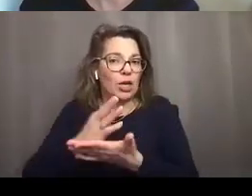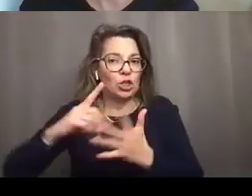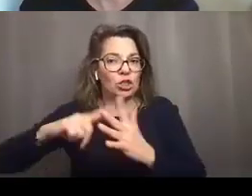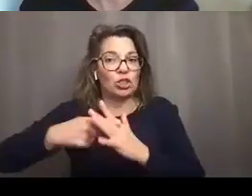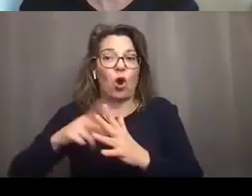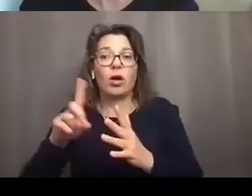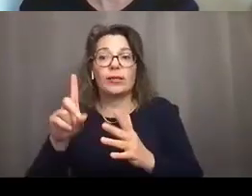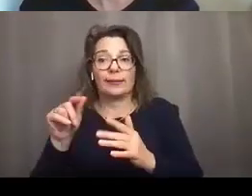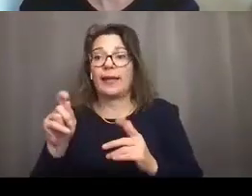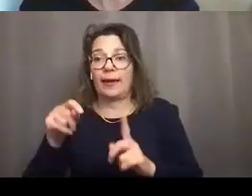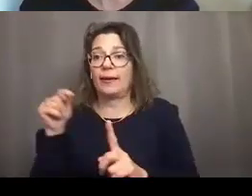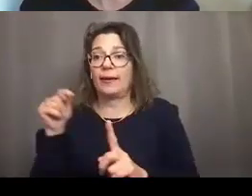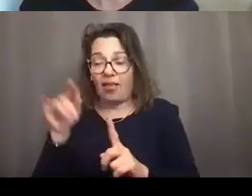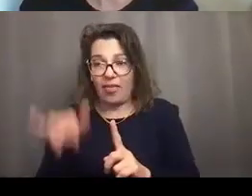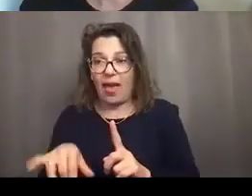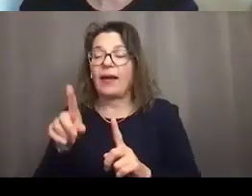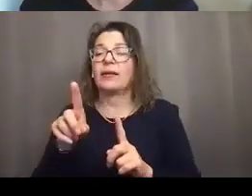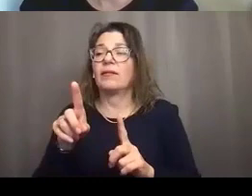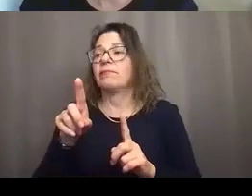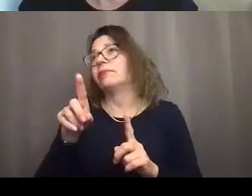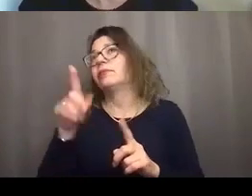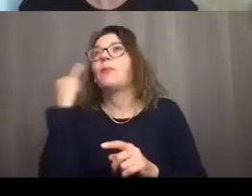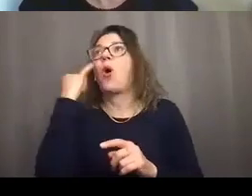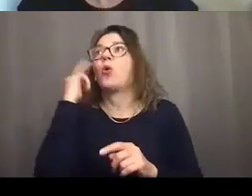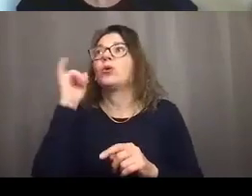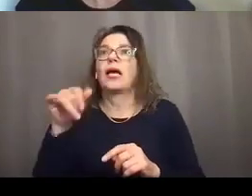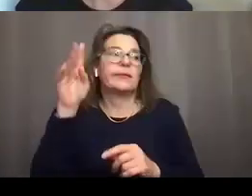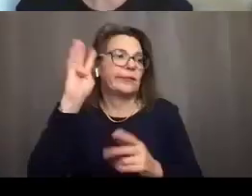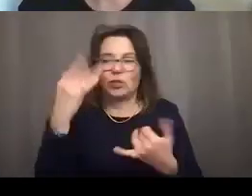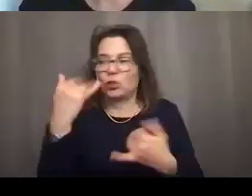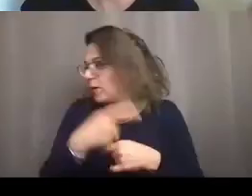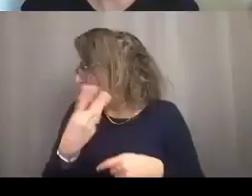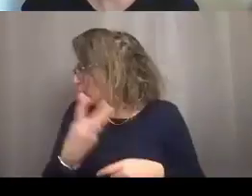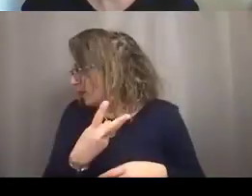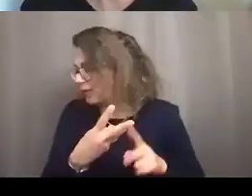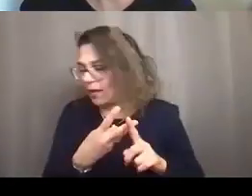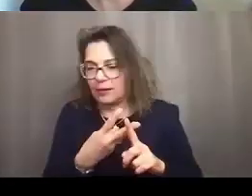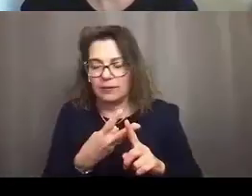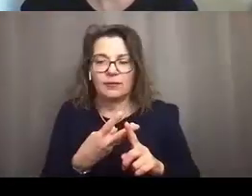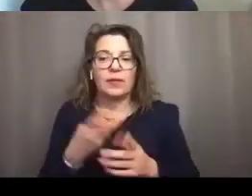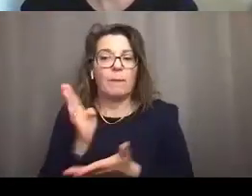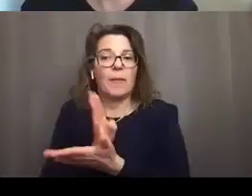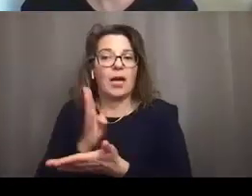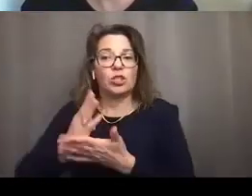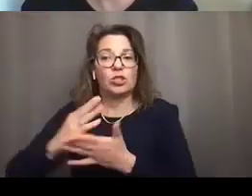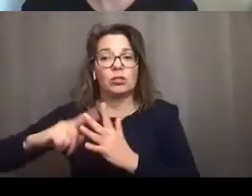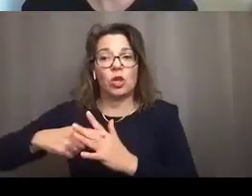let's say your budget start date is on what day is it today, if your budget start date is today